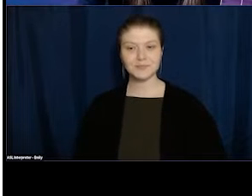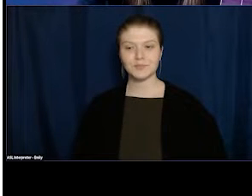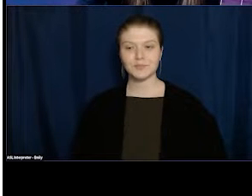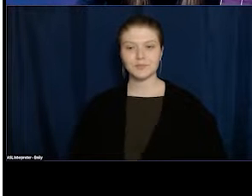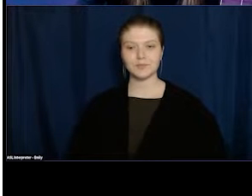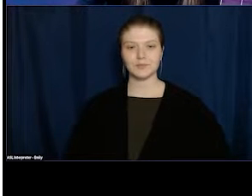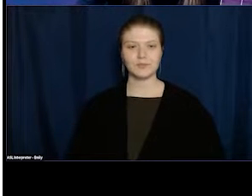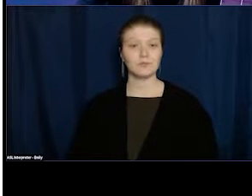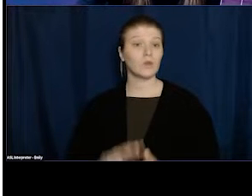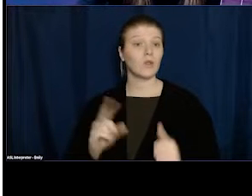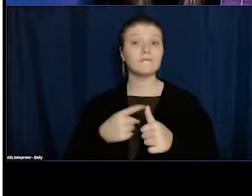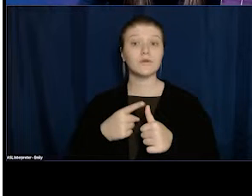So first, I'll talk a little bit